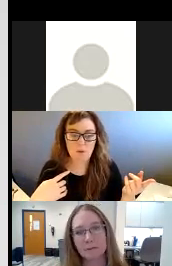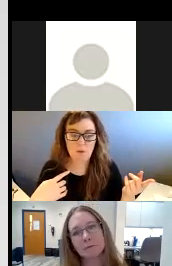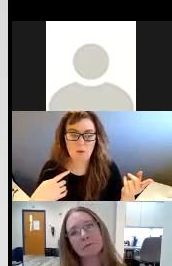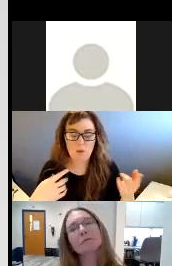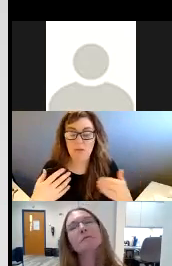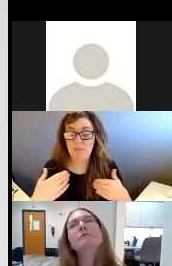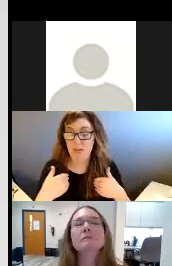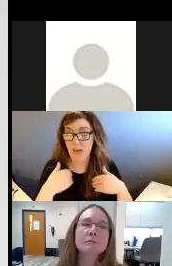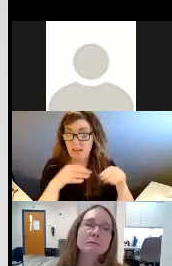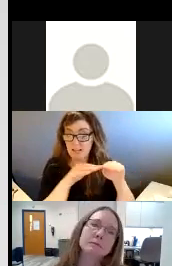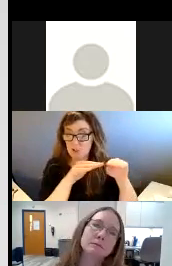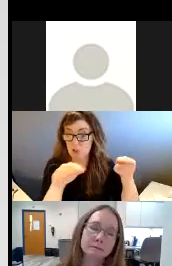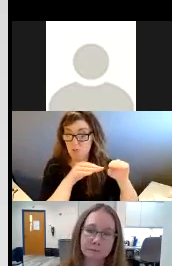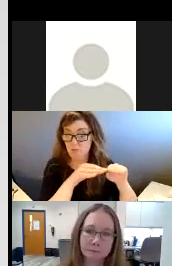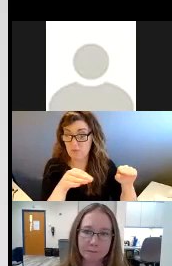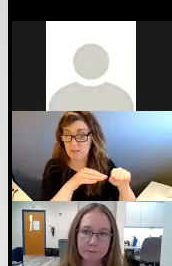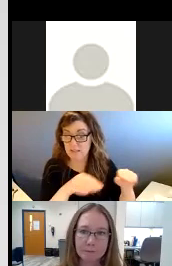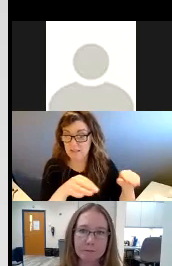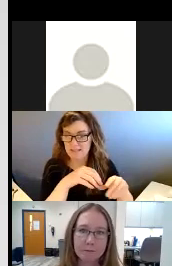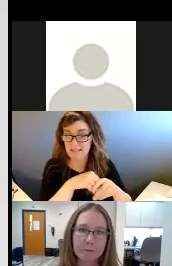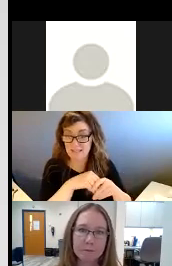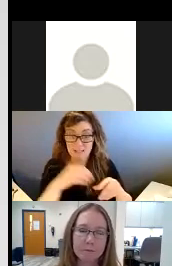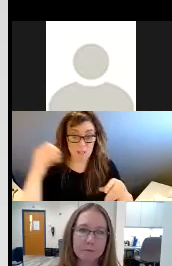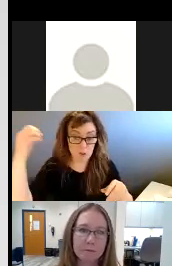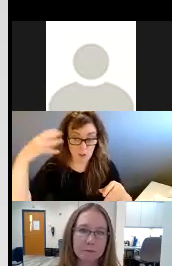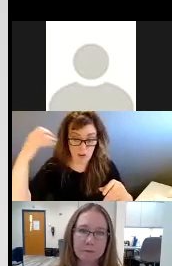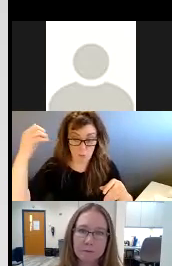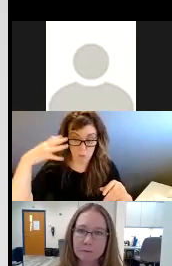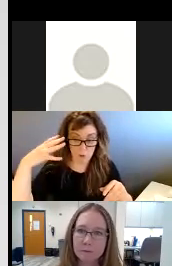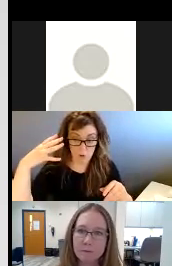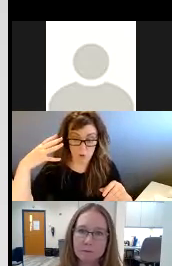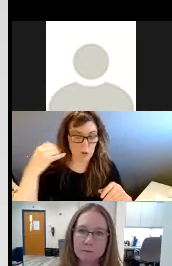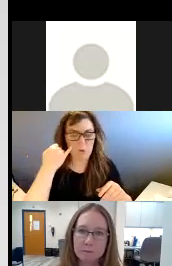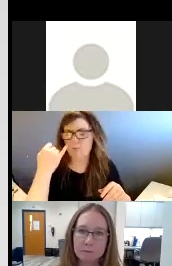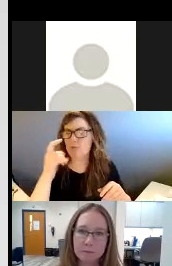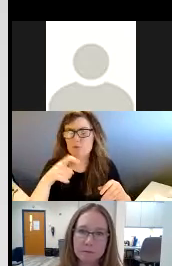FOR THE SHOWER. IF THE PATIENT DIDN'T NEED A ROLLING SHOWER LATER ON,